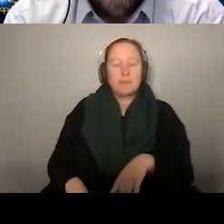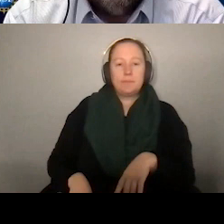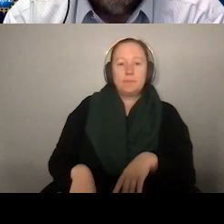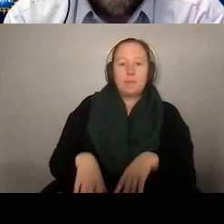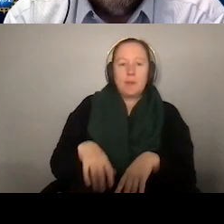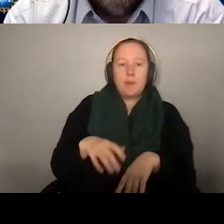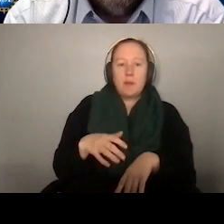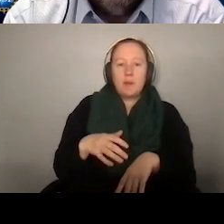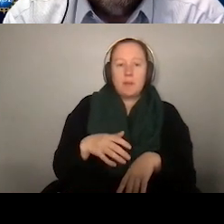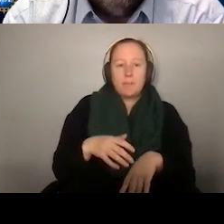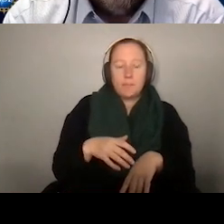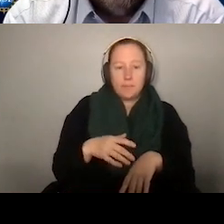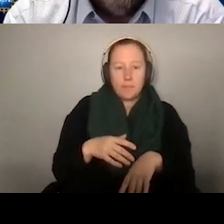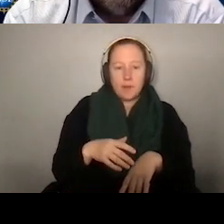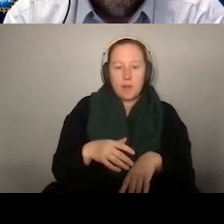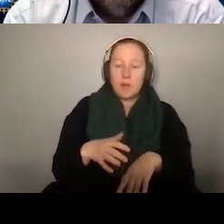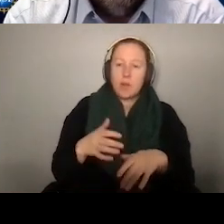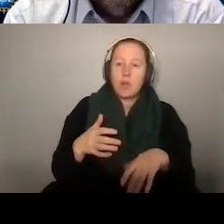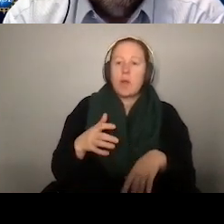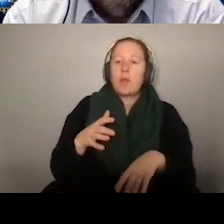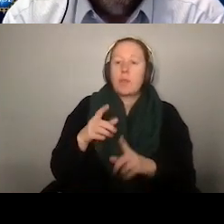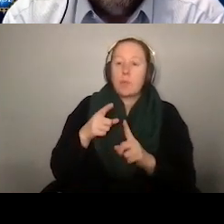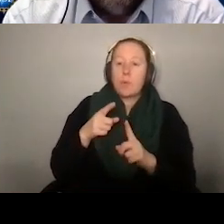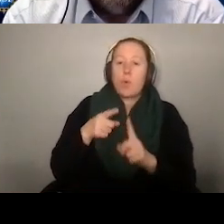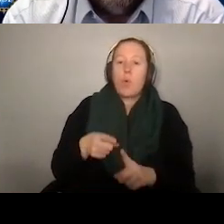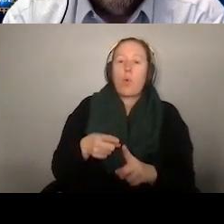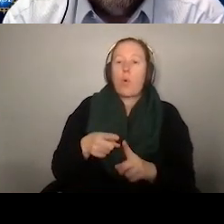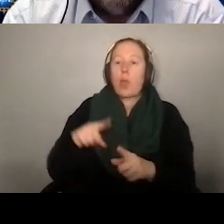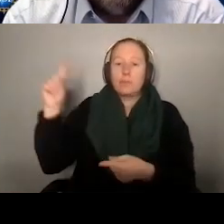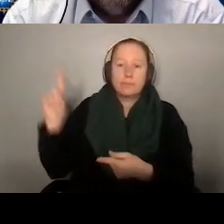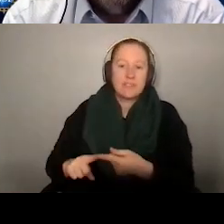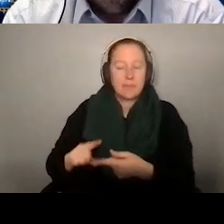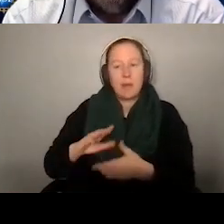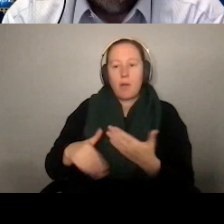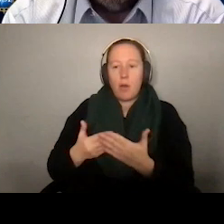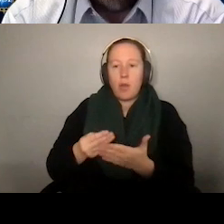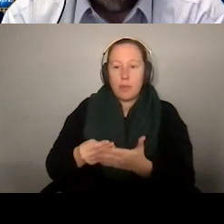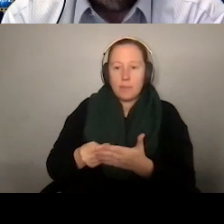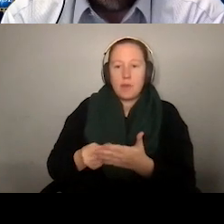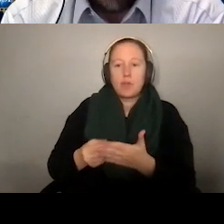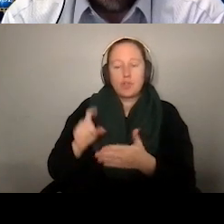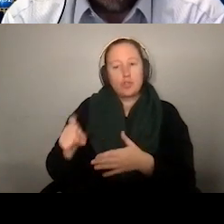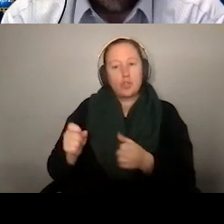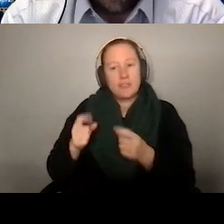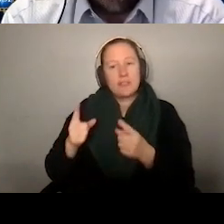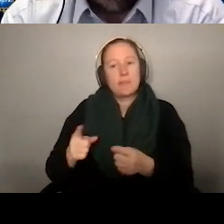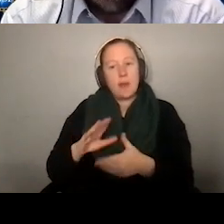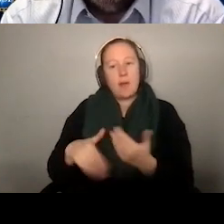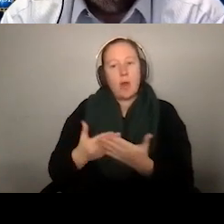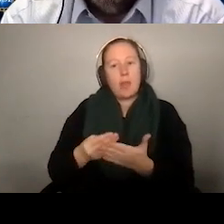excess program income at the end of the project. In general, program income should be expended prior to requesting reimbursement against the grant.